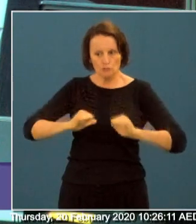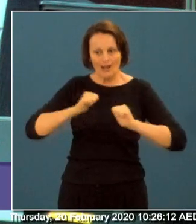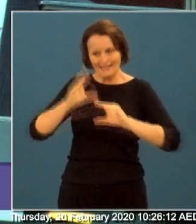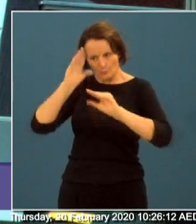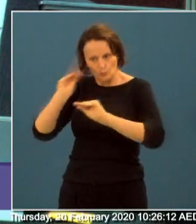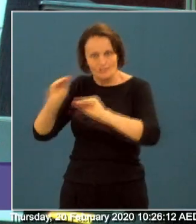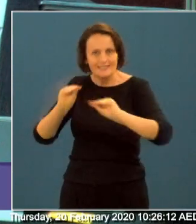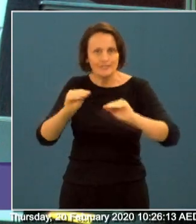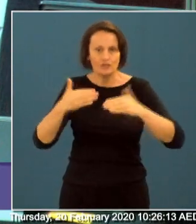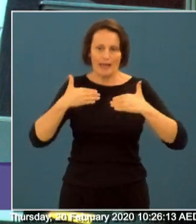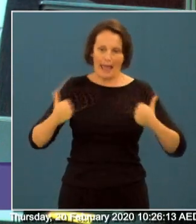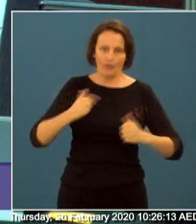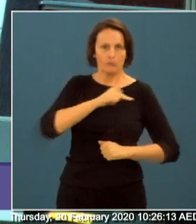in the area of cognitive disability,